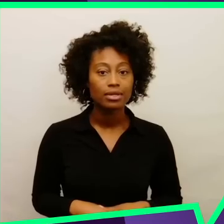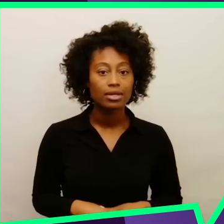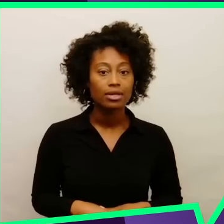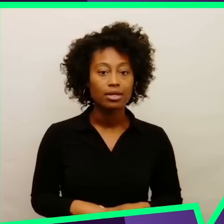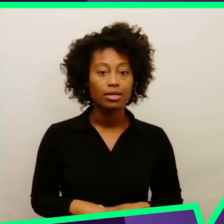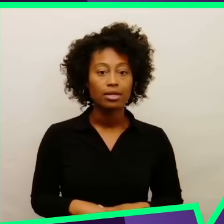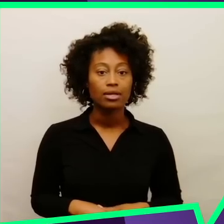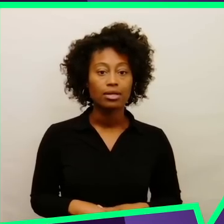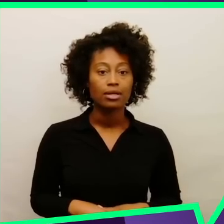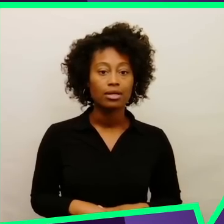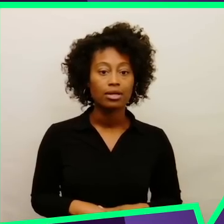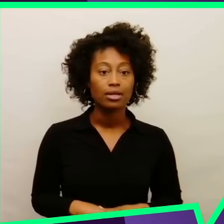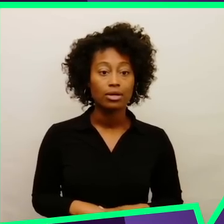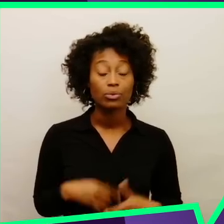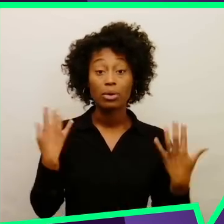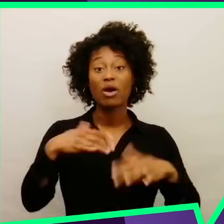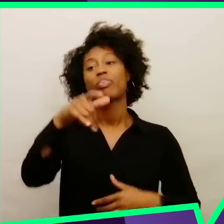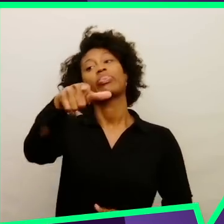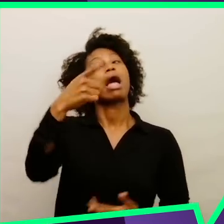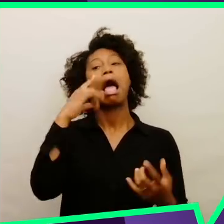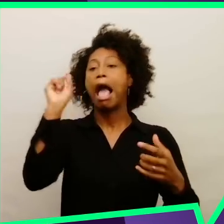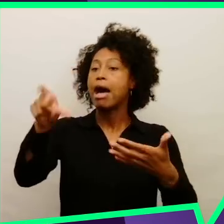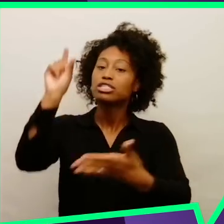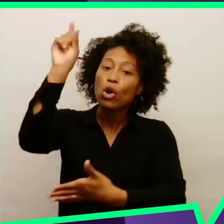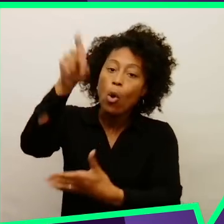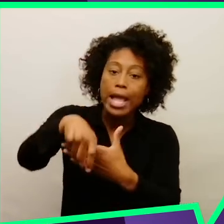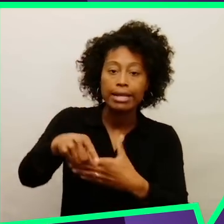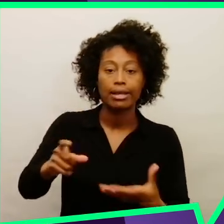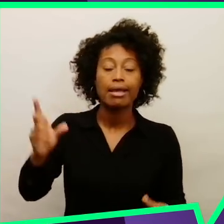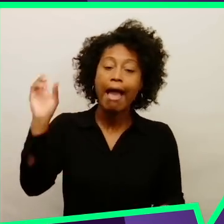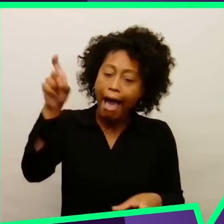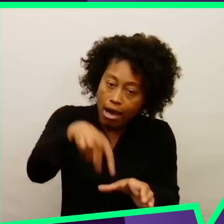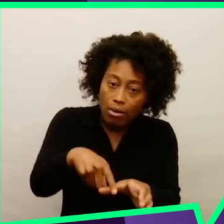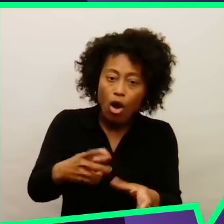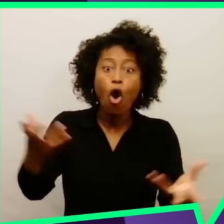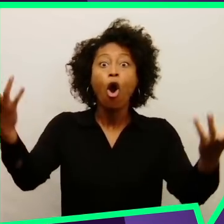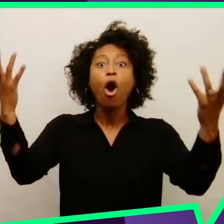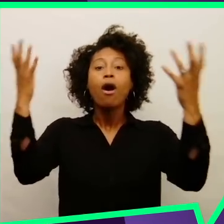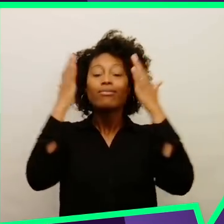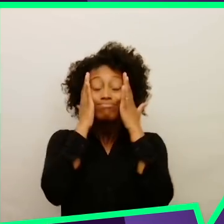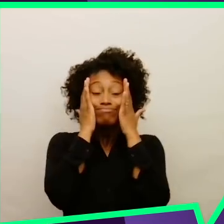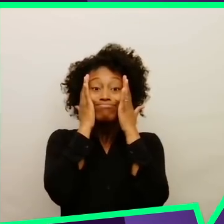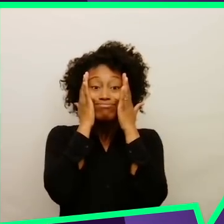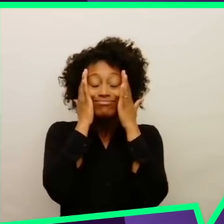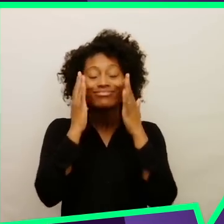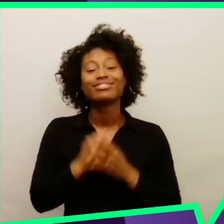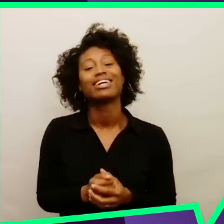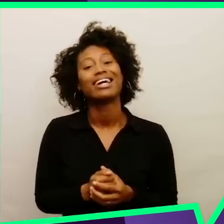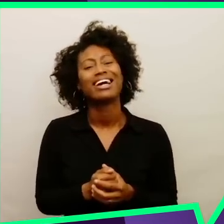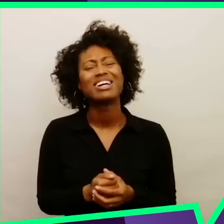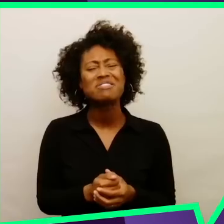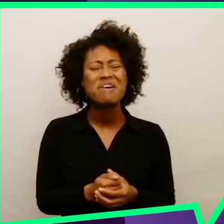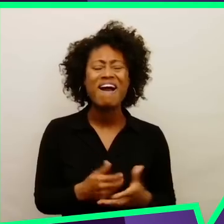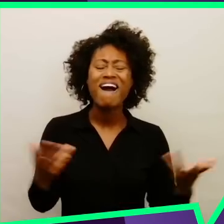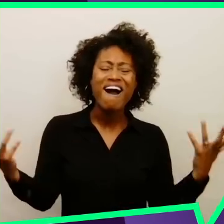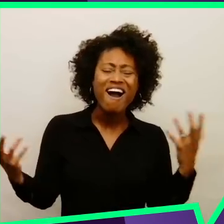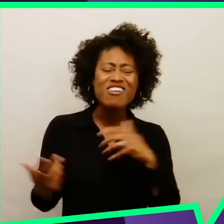I mean, come on. Wow, that's a beautiful aerial. And that's going to be a goal. [GROANS] Oh, they were robbed. They were really robbed.